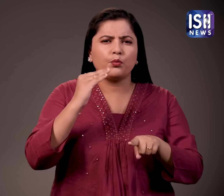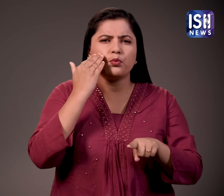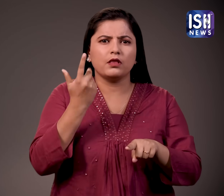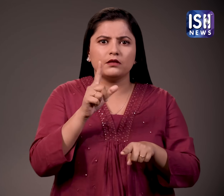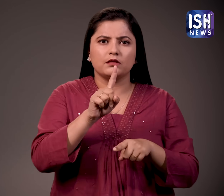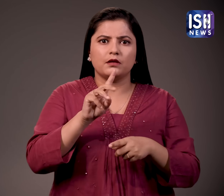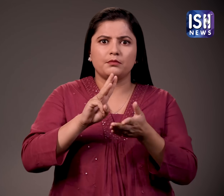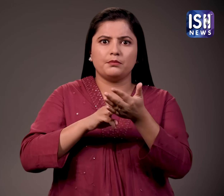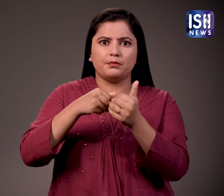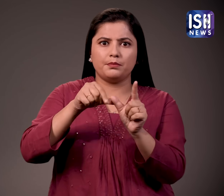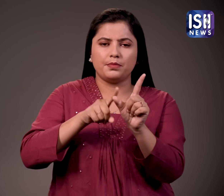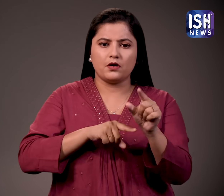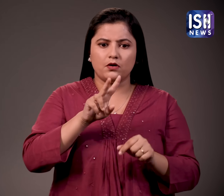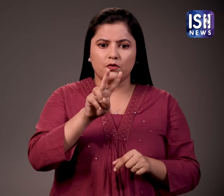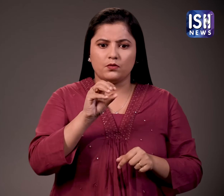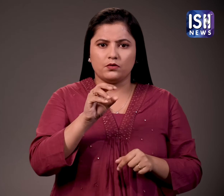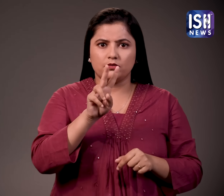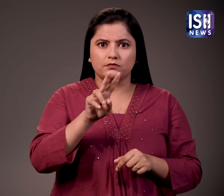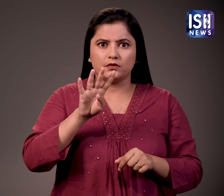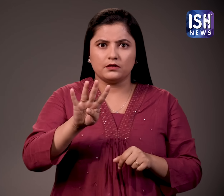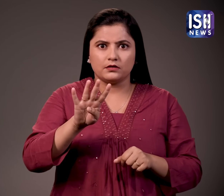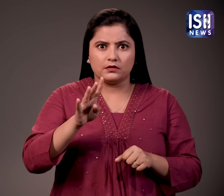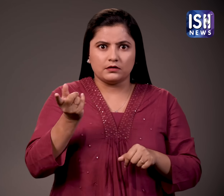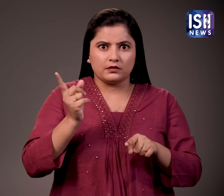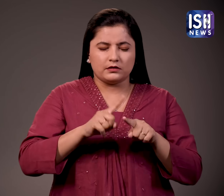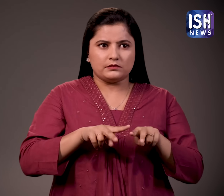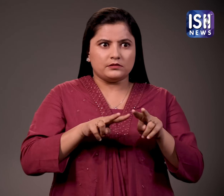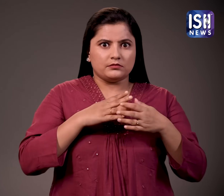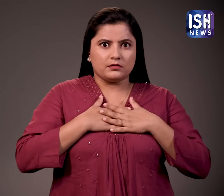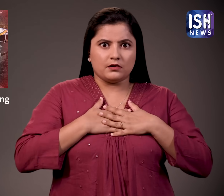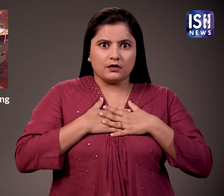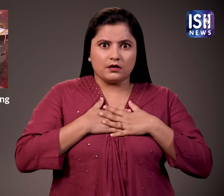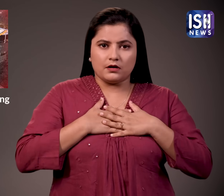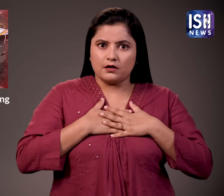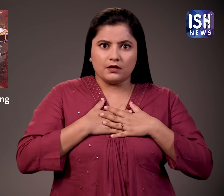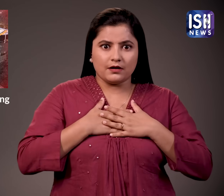The incident occured on 13th May 2024. Shocking!